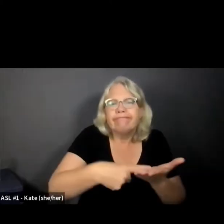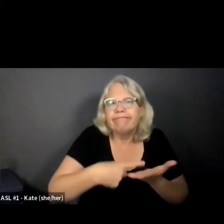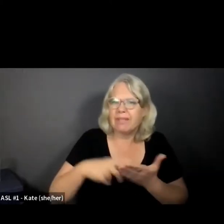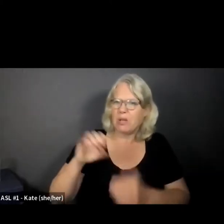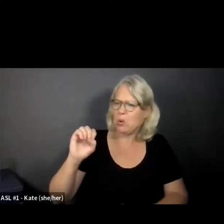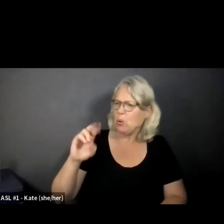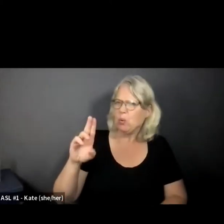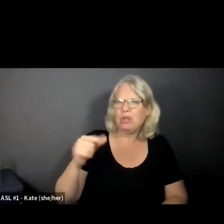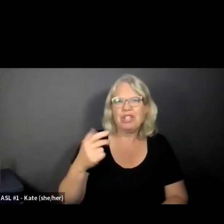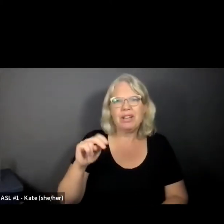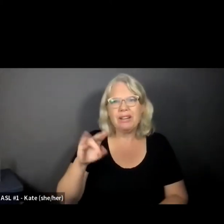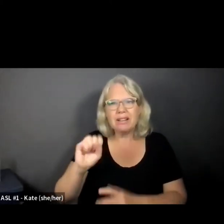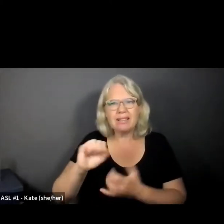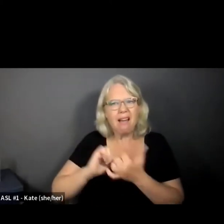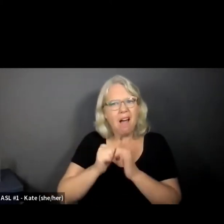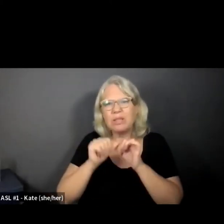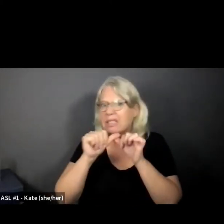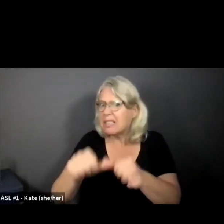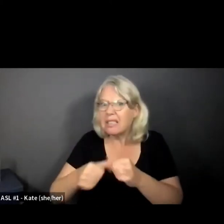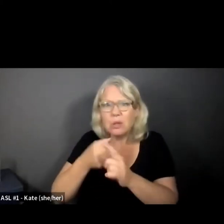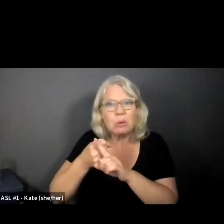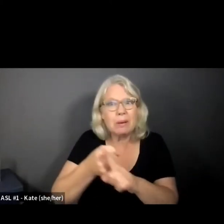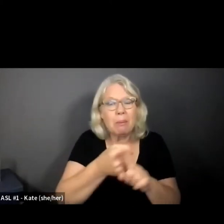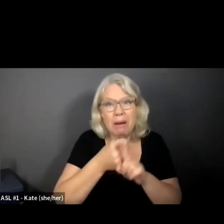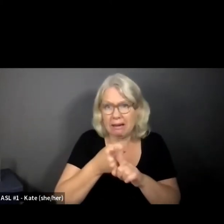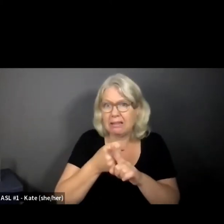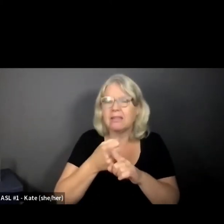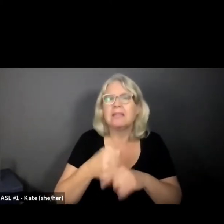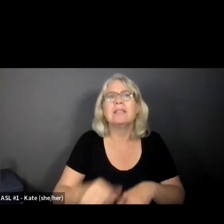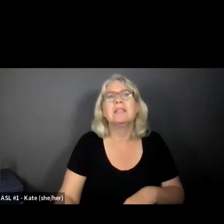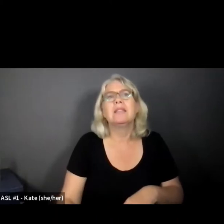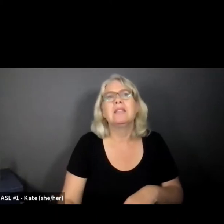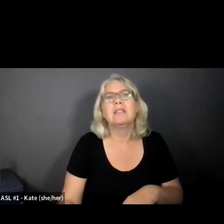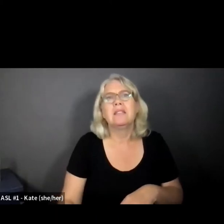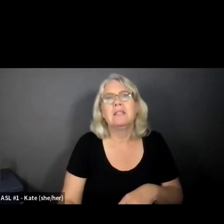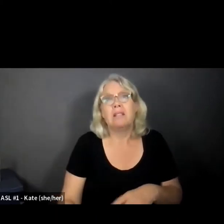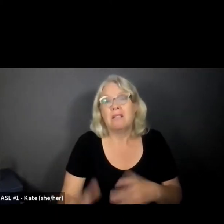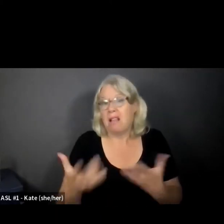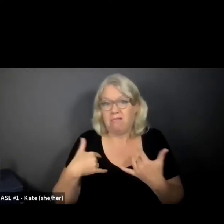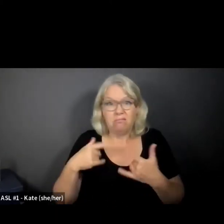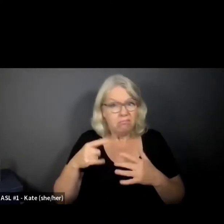AND WE CONTINUE TO RESPOND THROUGH A BROAD RANGE OF BREADTH OF ACTIVITIES.